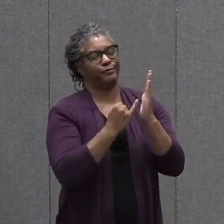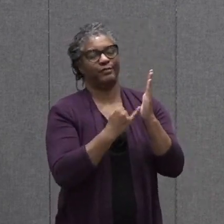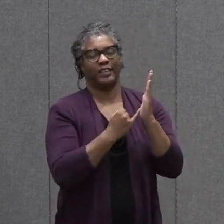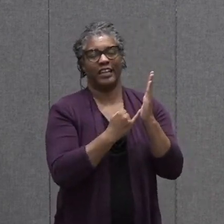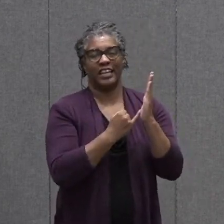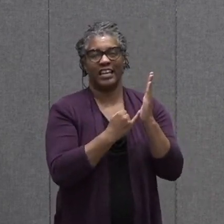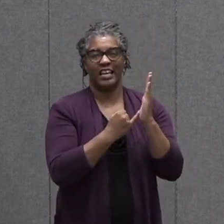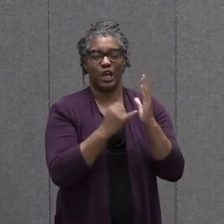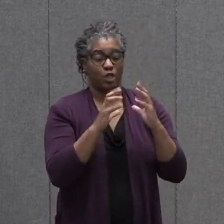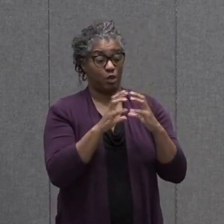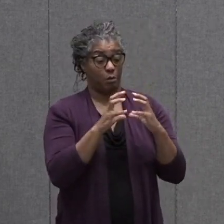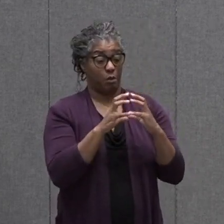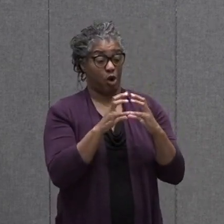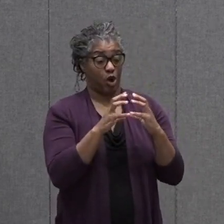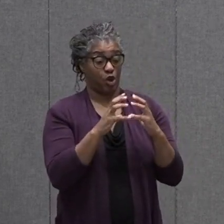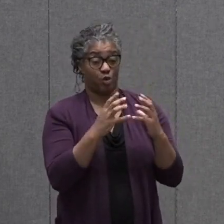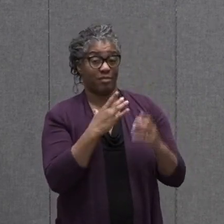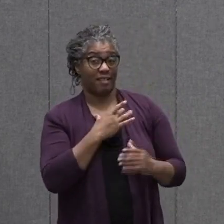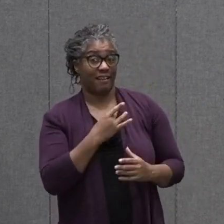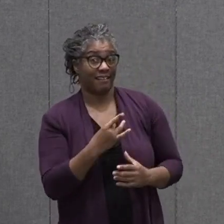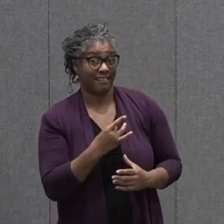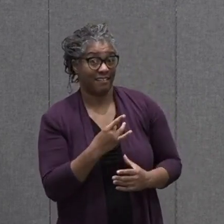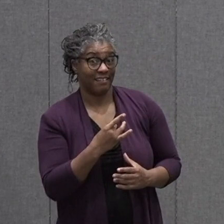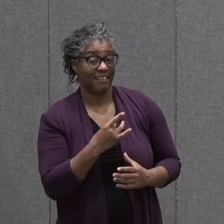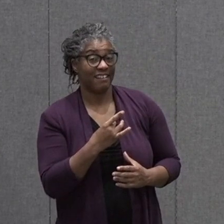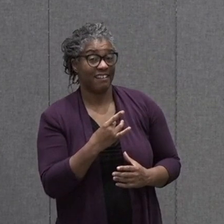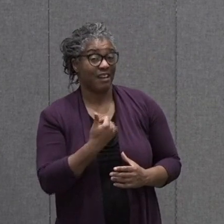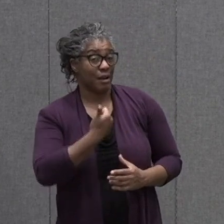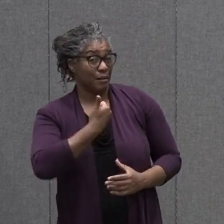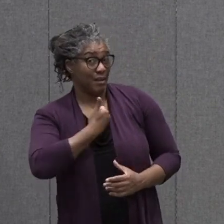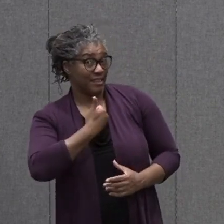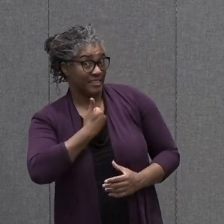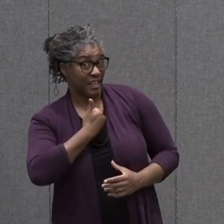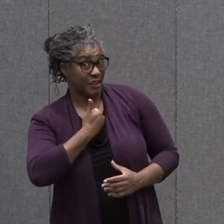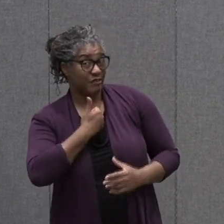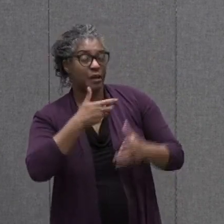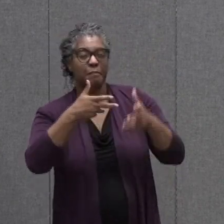So I'm going to draw a big basketball here on my picture,